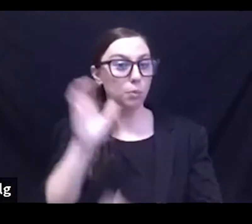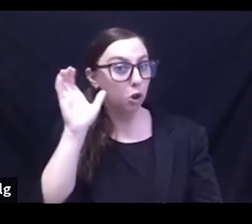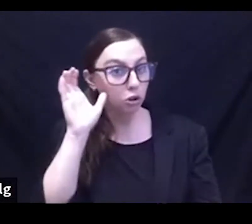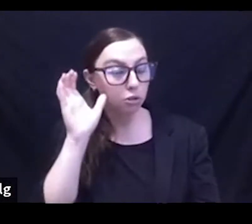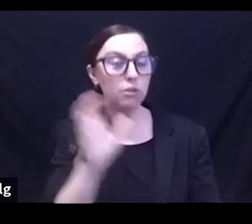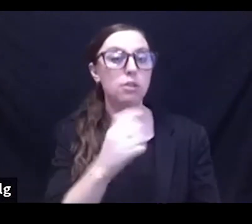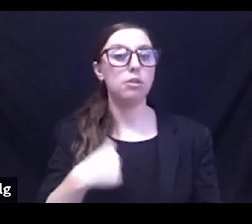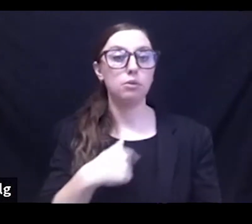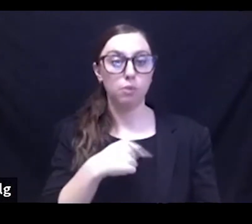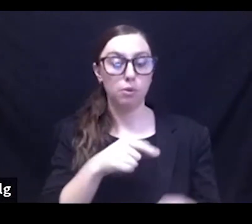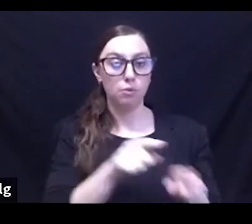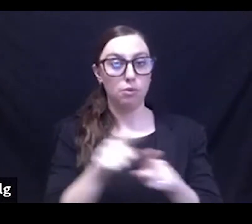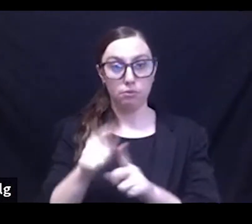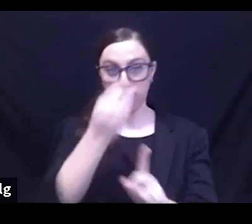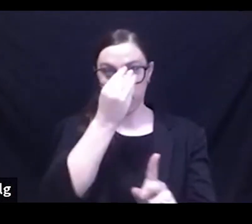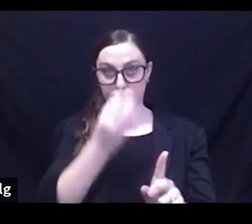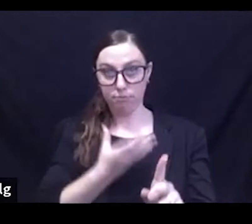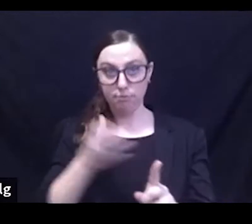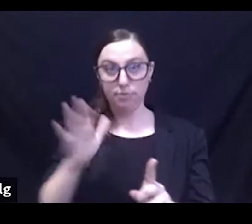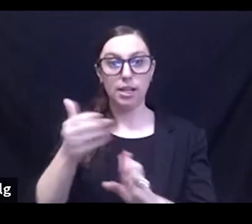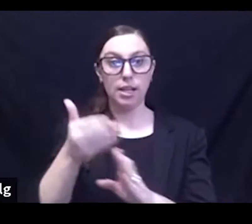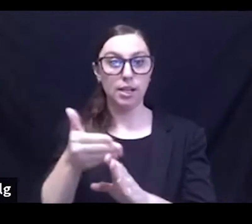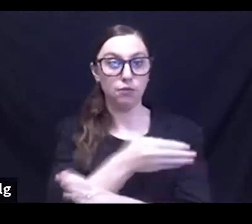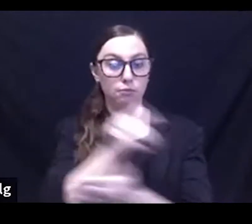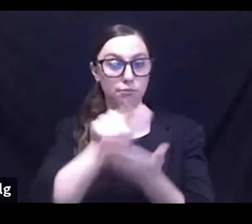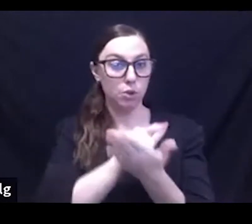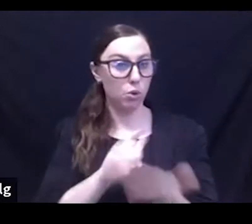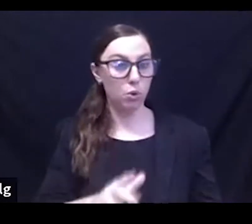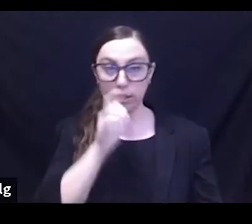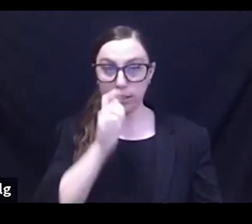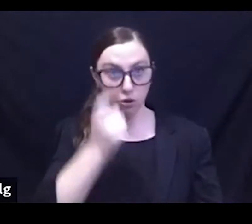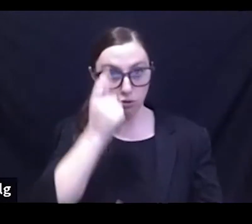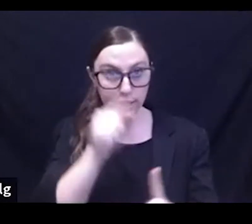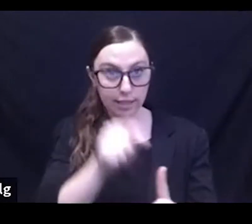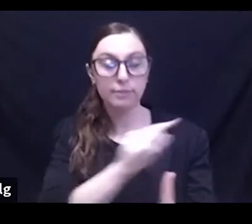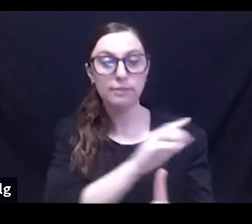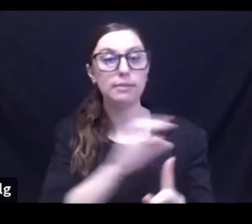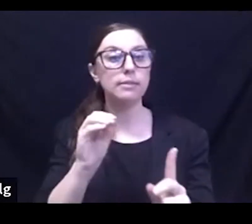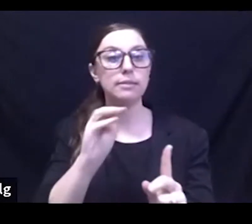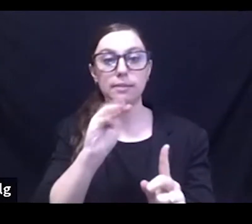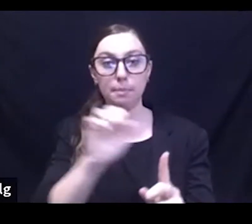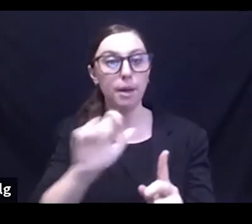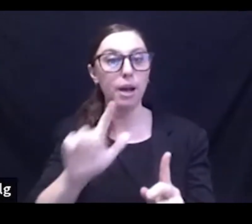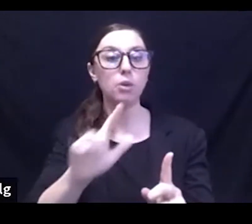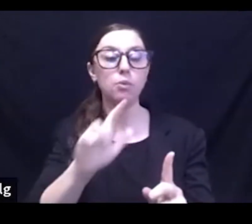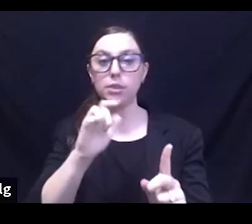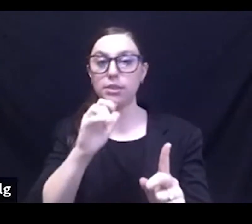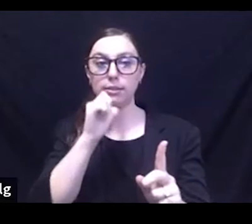We were also informed that Michael's former counsel did not understand Michael and that Michael was wrongfully being treated as if he was a